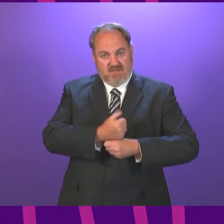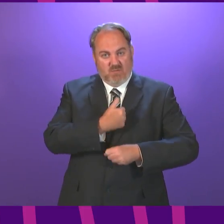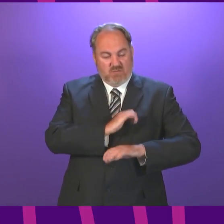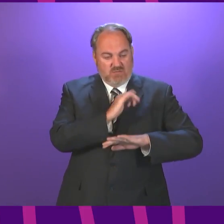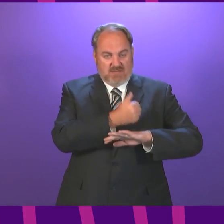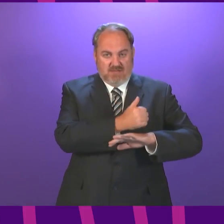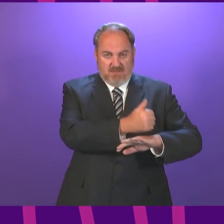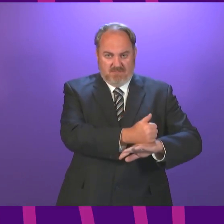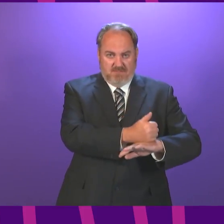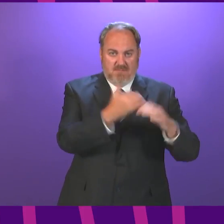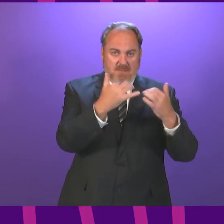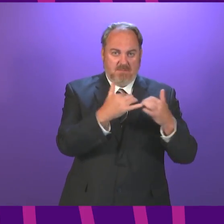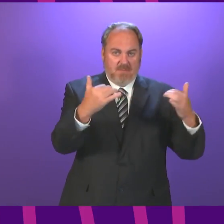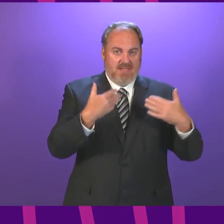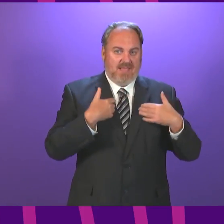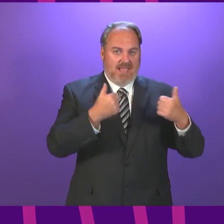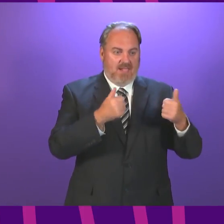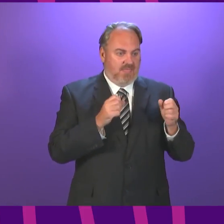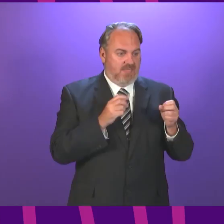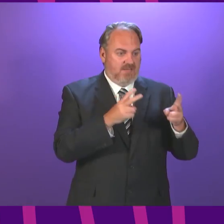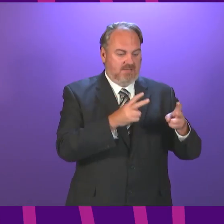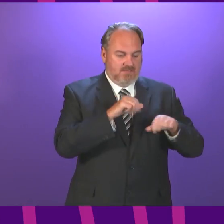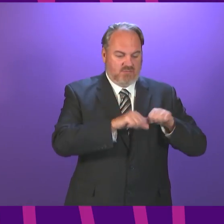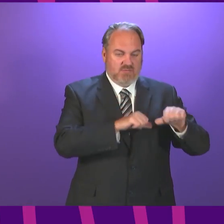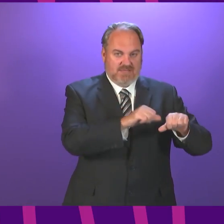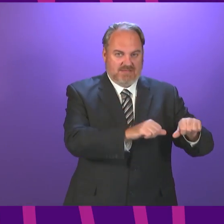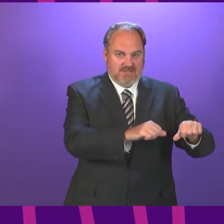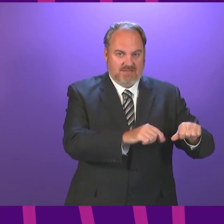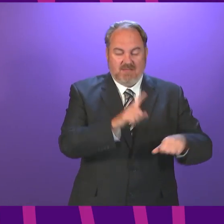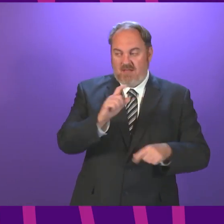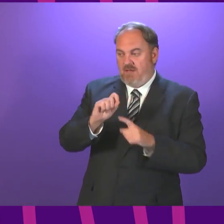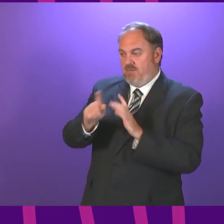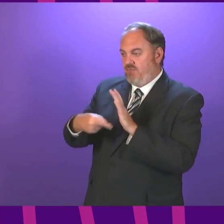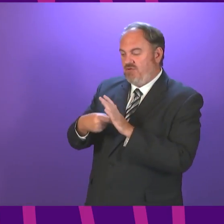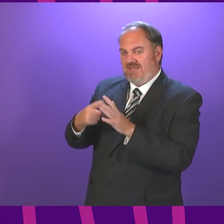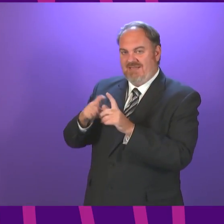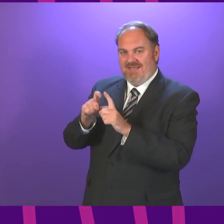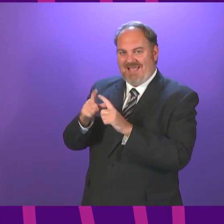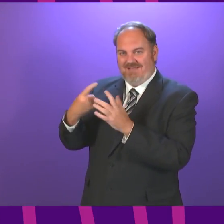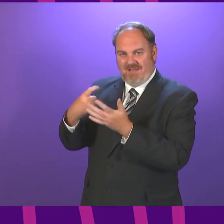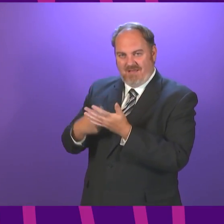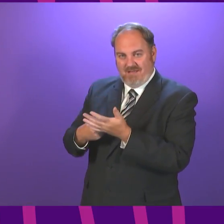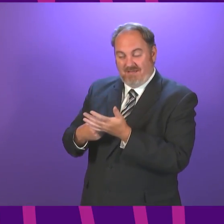a public health approach to the drug deaths crisis, project ADDER is, I suggest to Ms